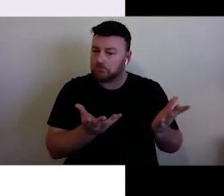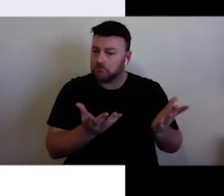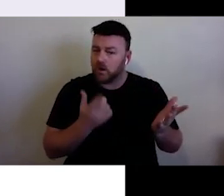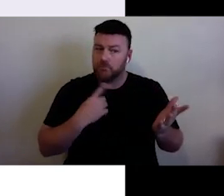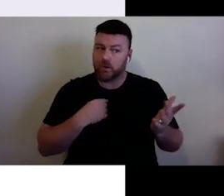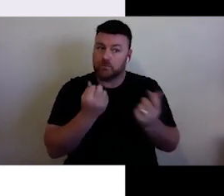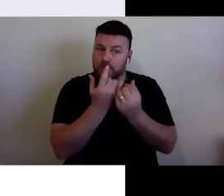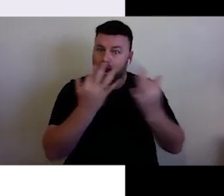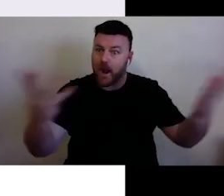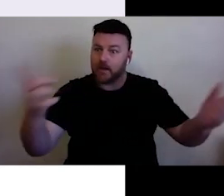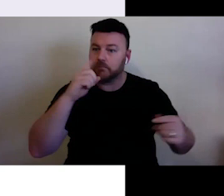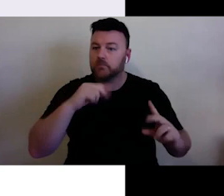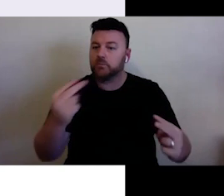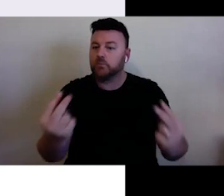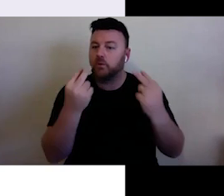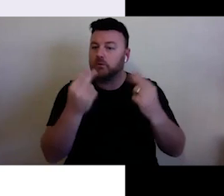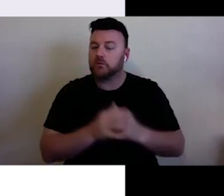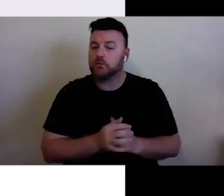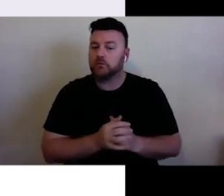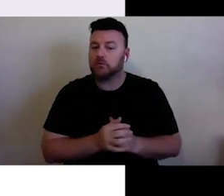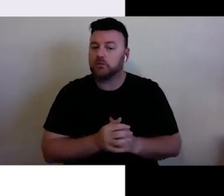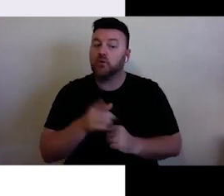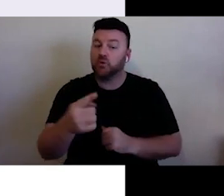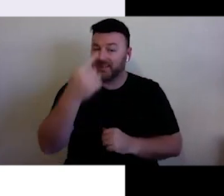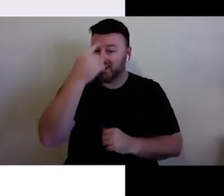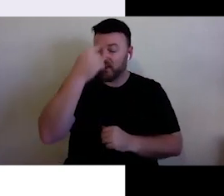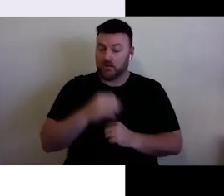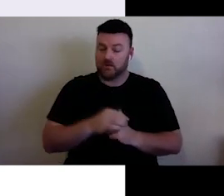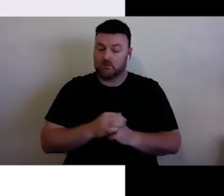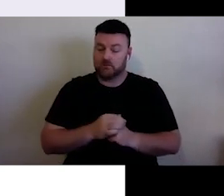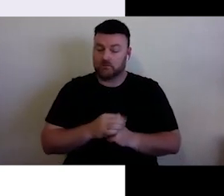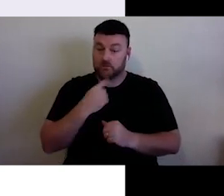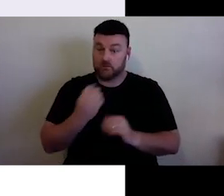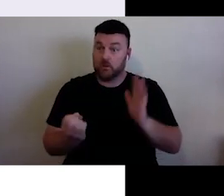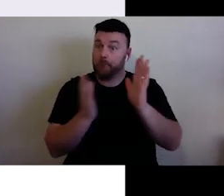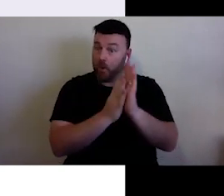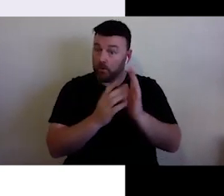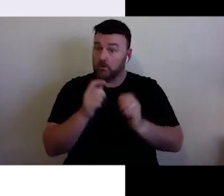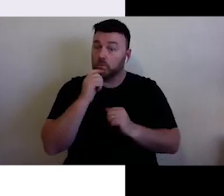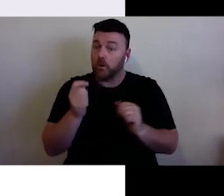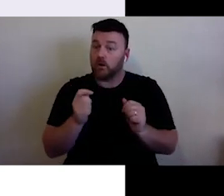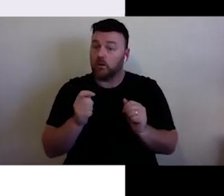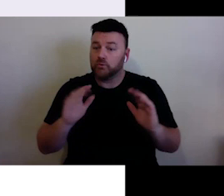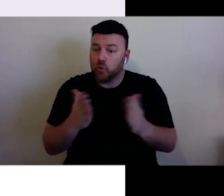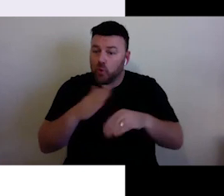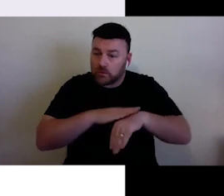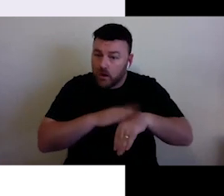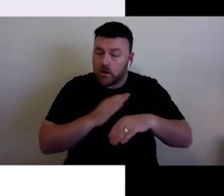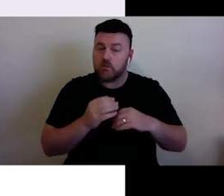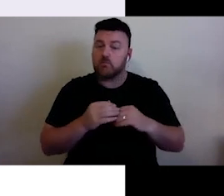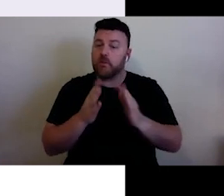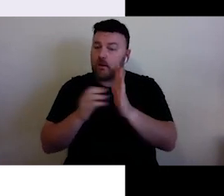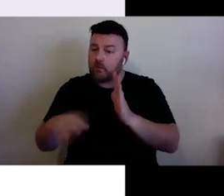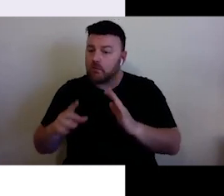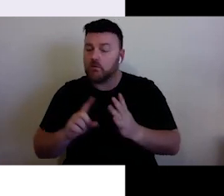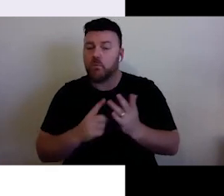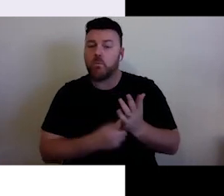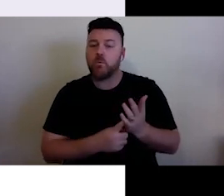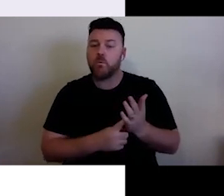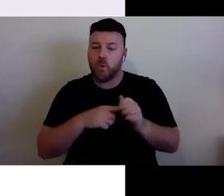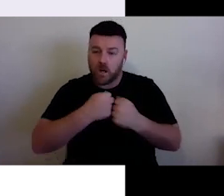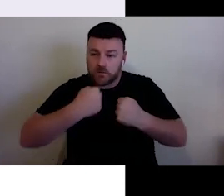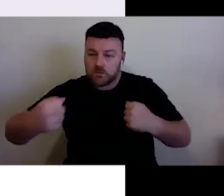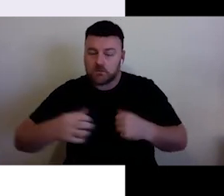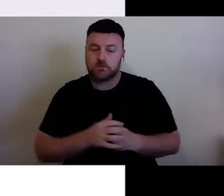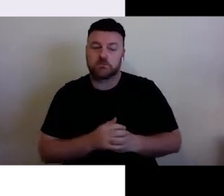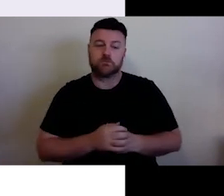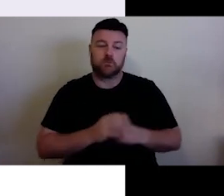going to be putting it up for a short period of time. If you are